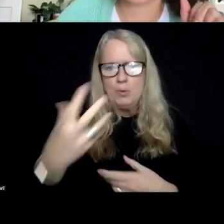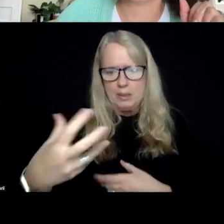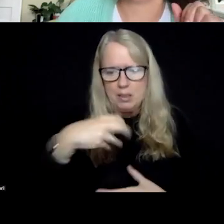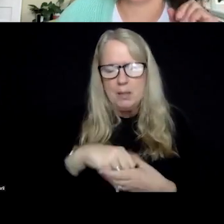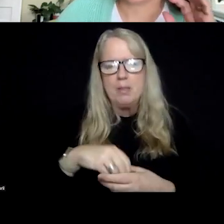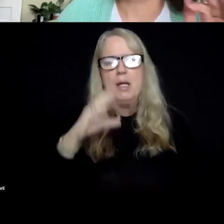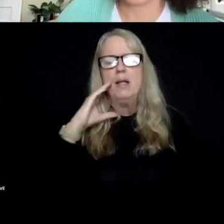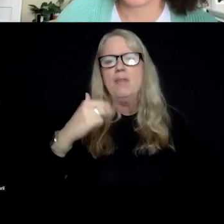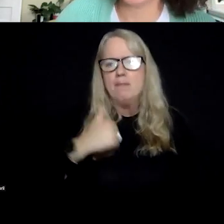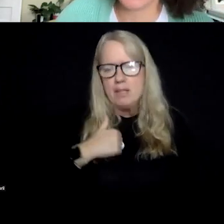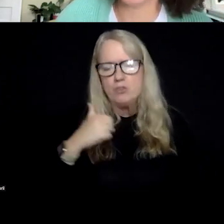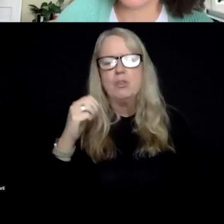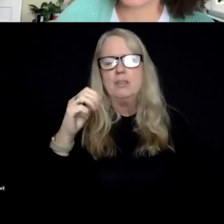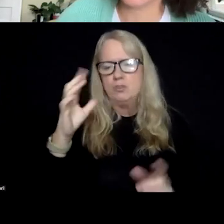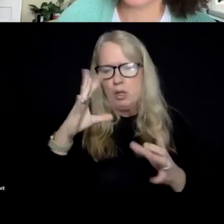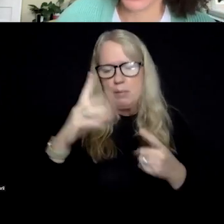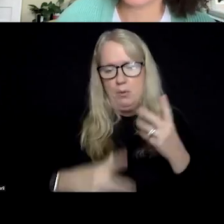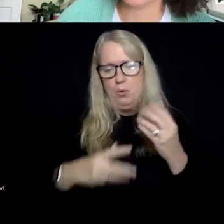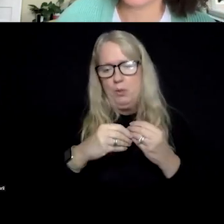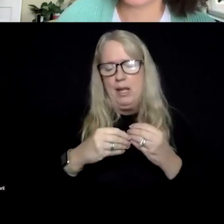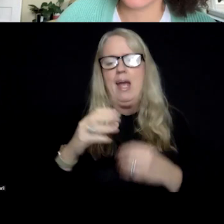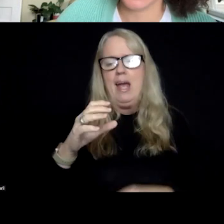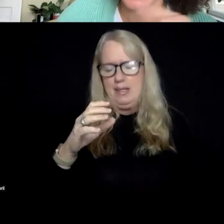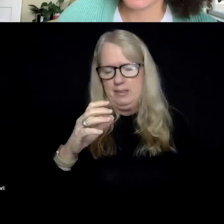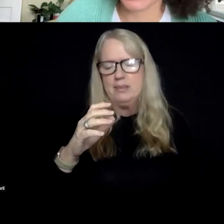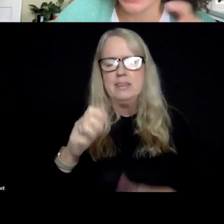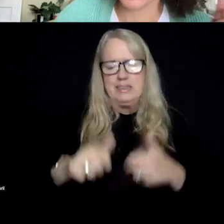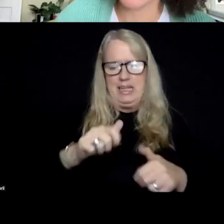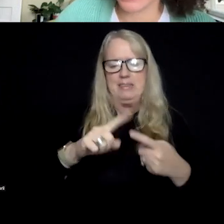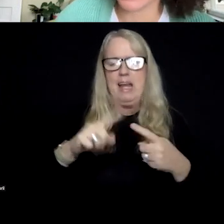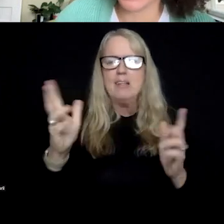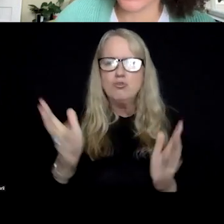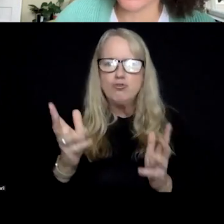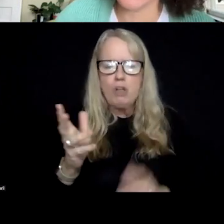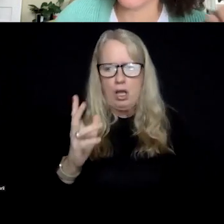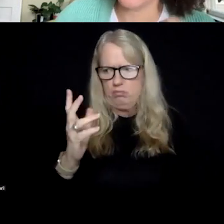CRISIS LINE. WE ADDED CHAT AND TEXT SERVICES A DECADE AGO.